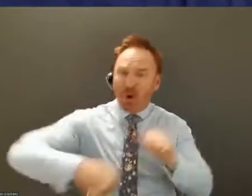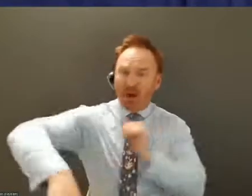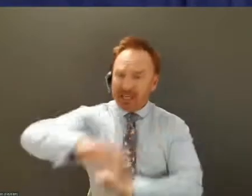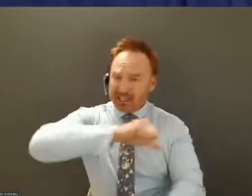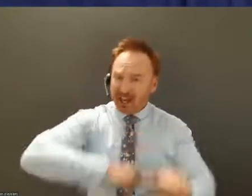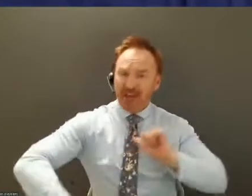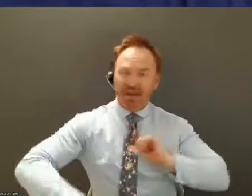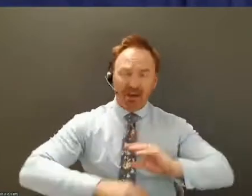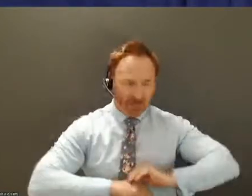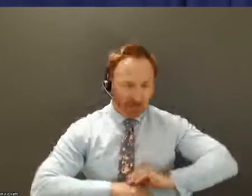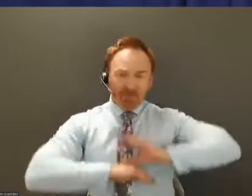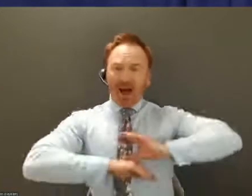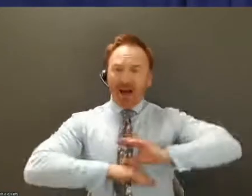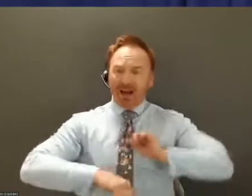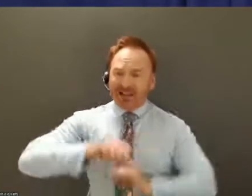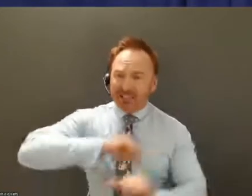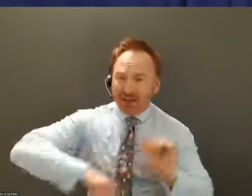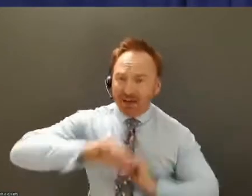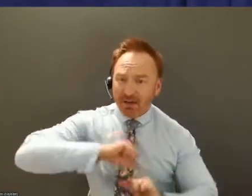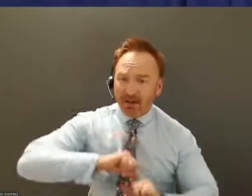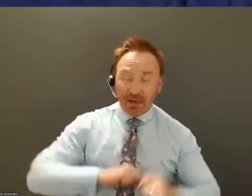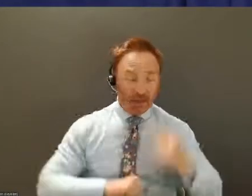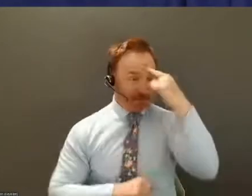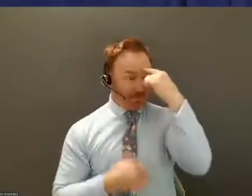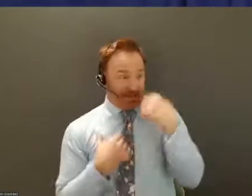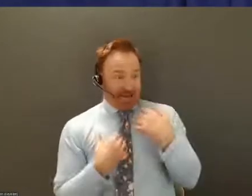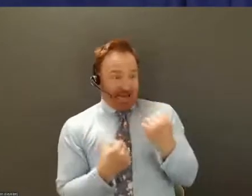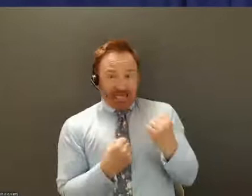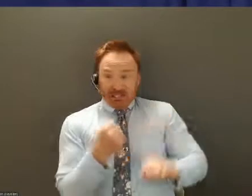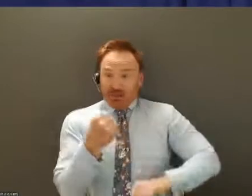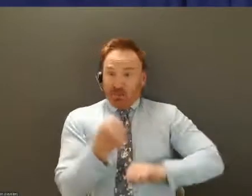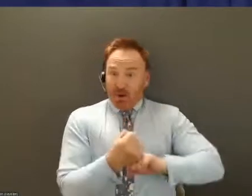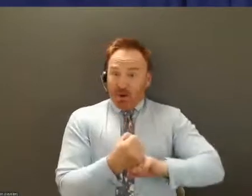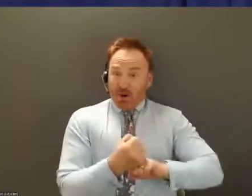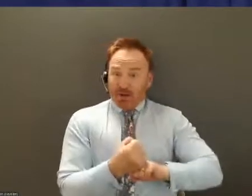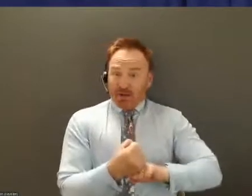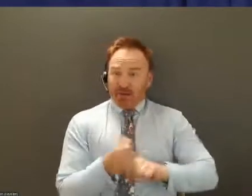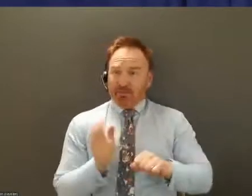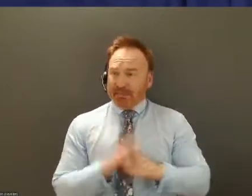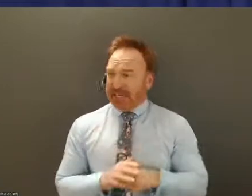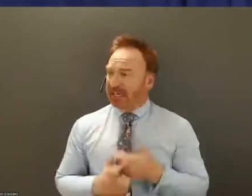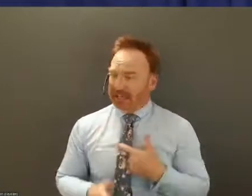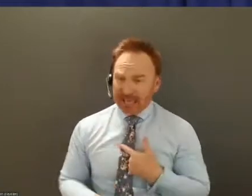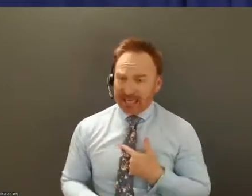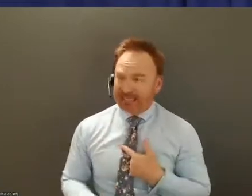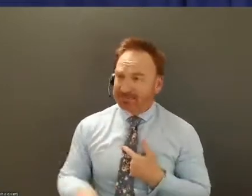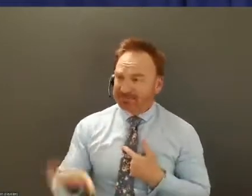Things like travel, hogs and gatherings had now that we are